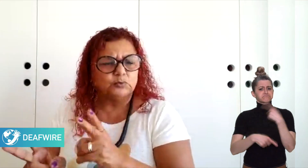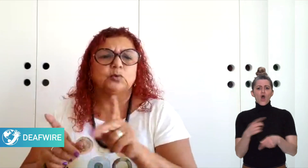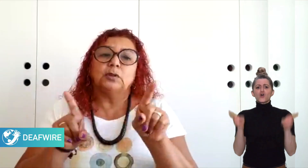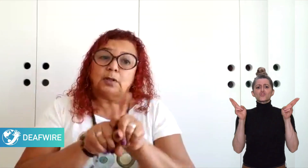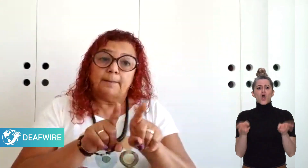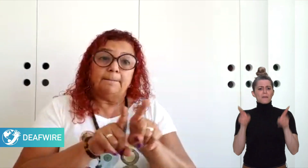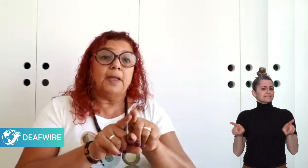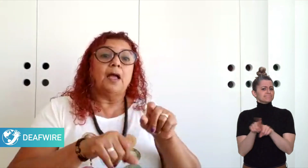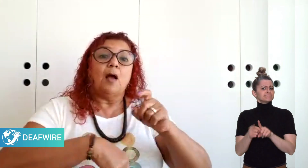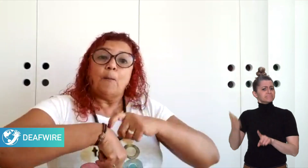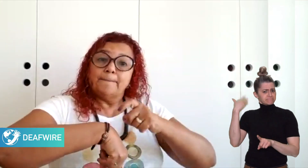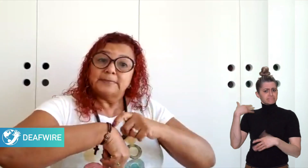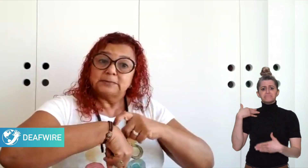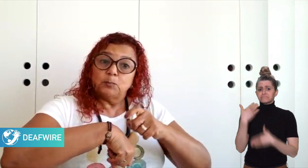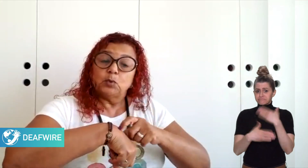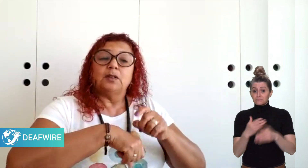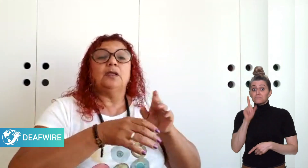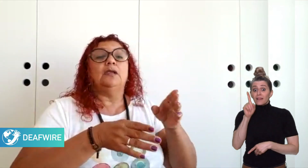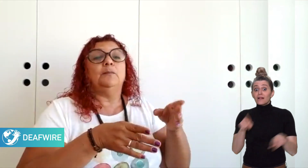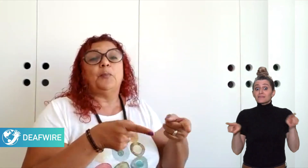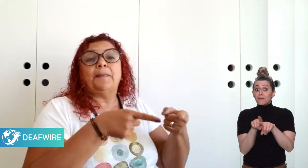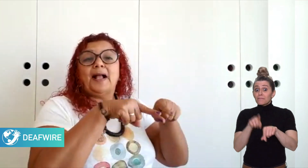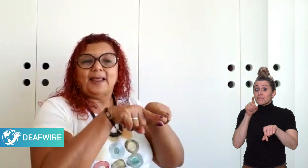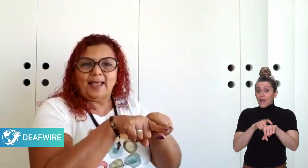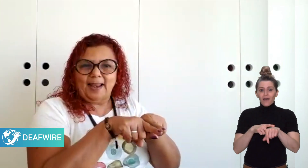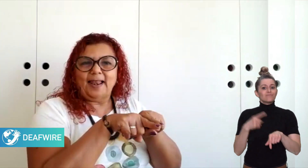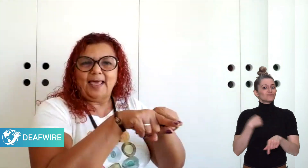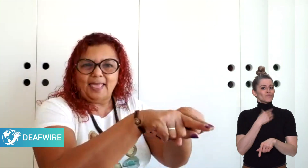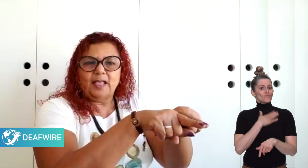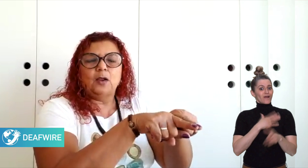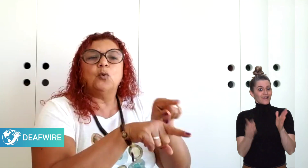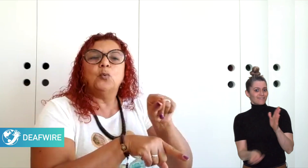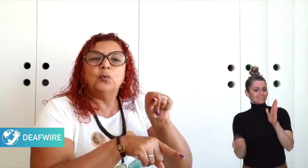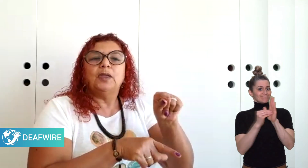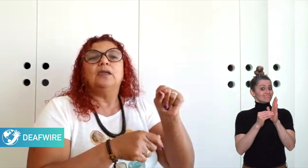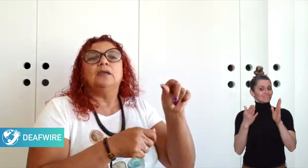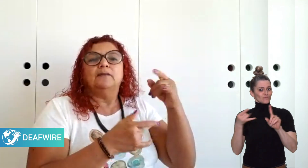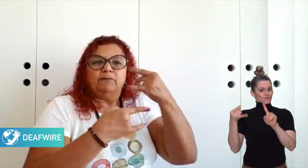will return, and we will resume normal operations. At the same time,